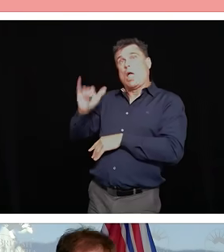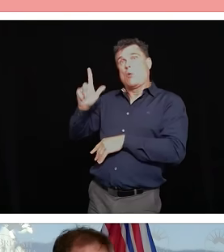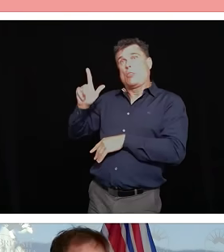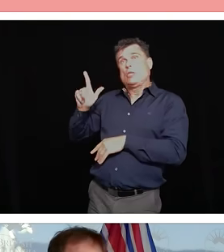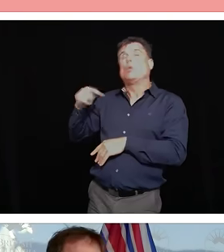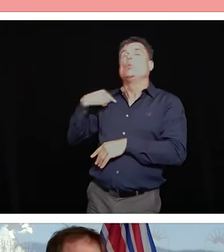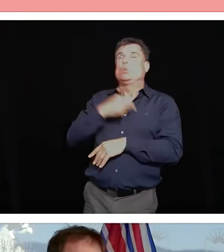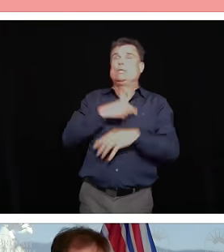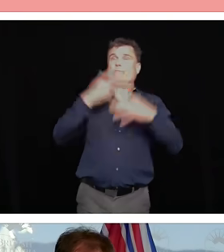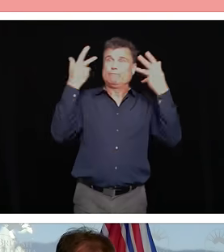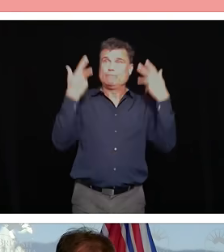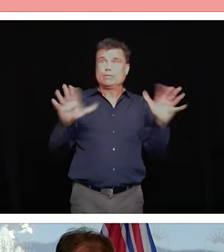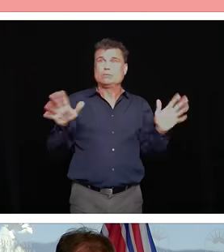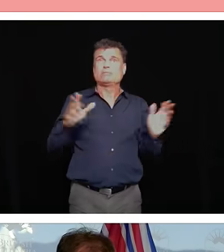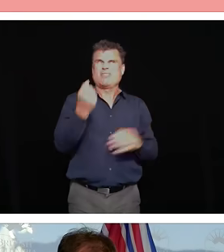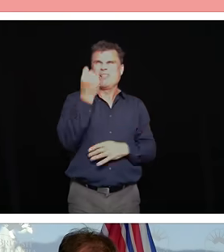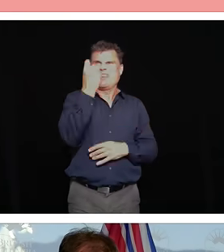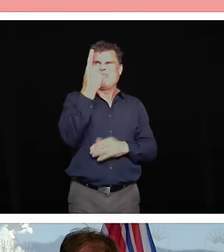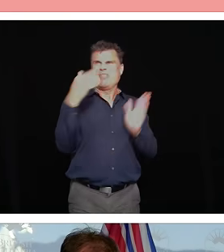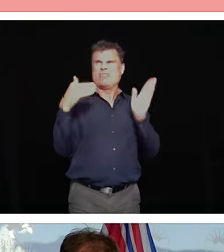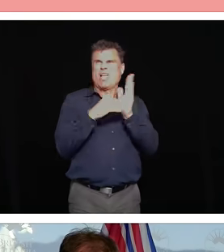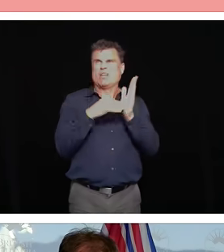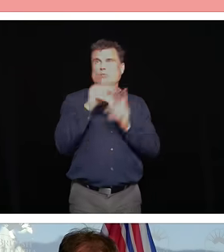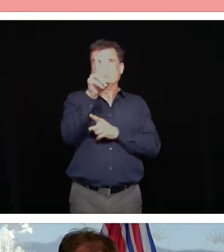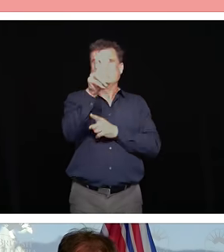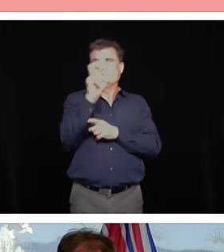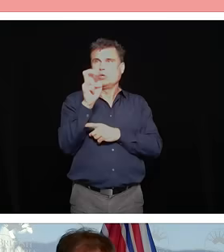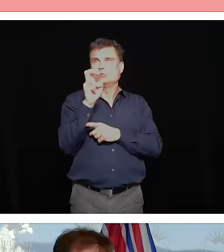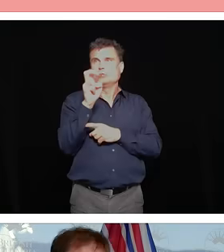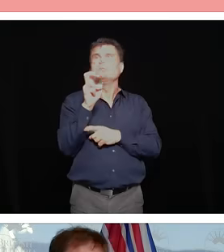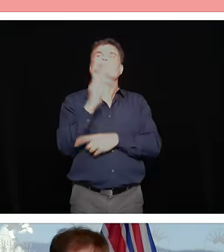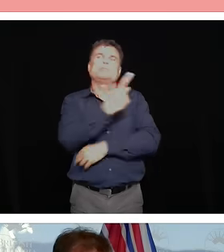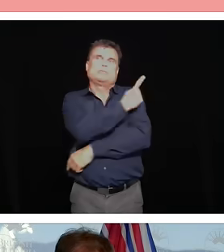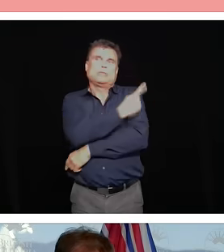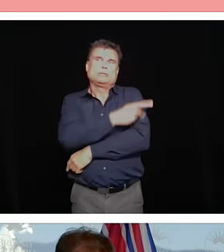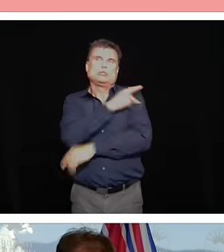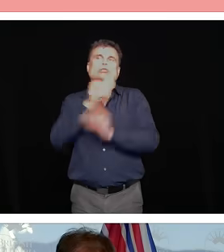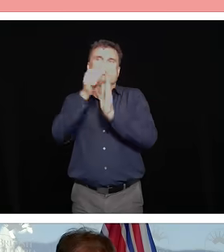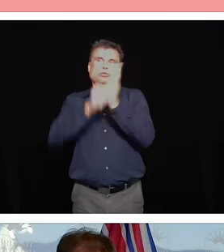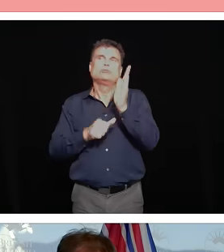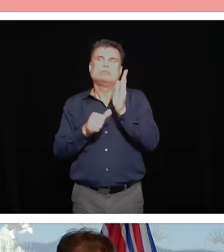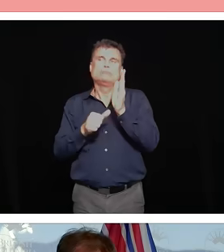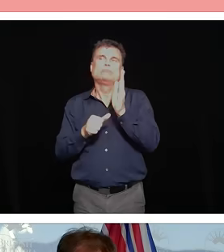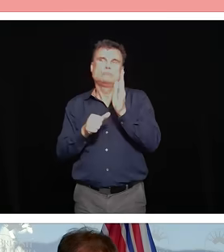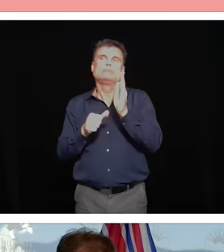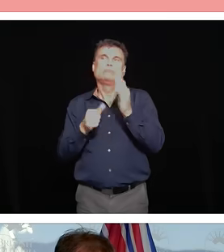like spending less time with friends outside of your household or your family.